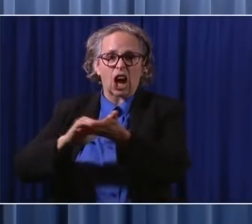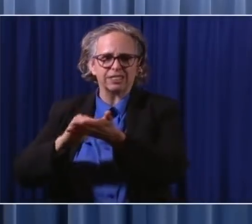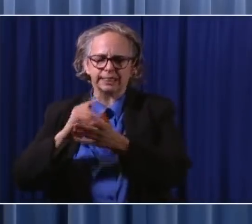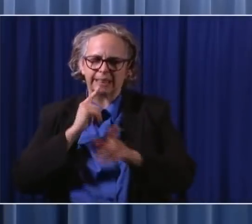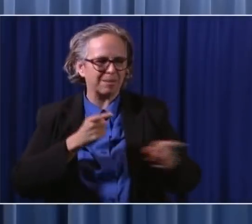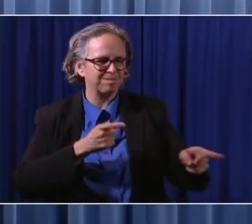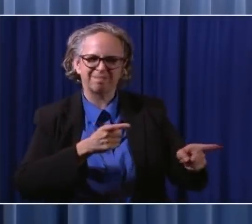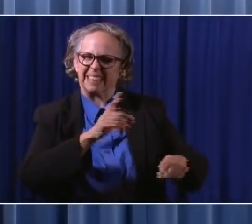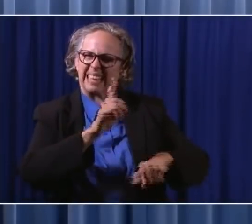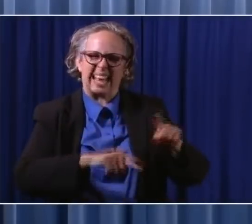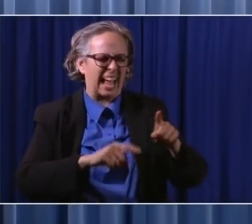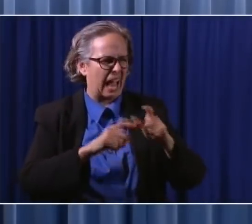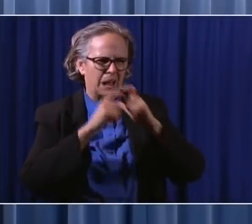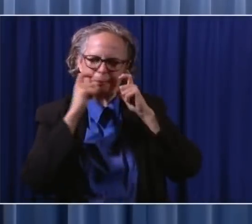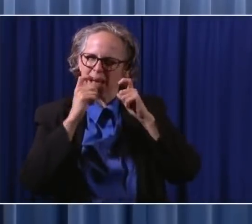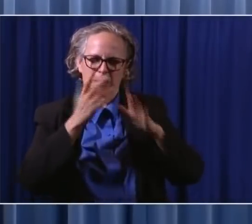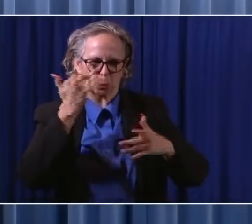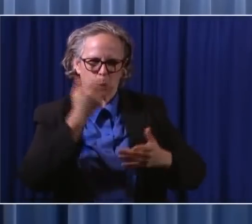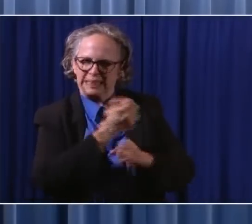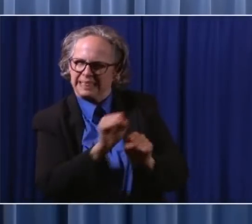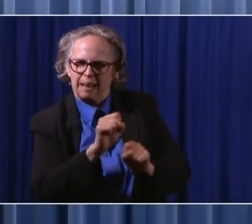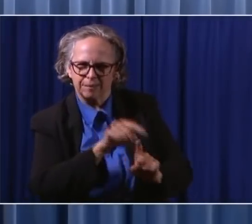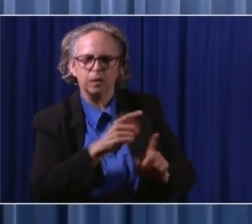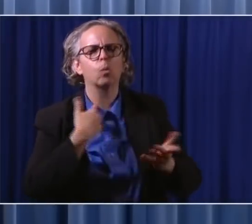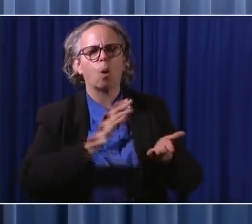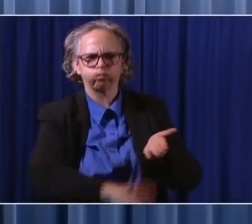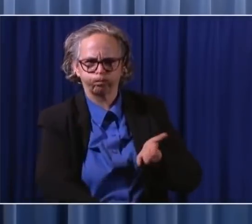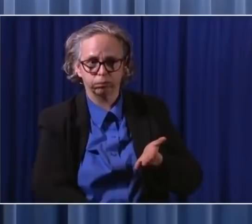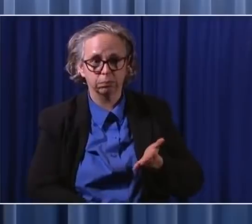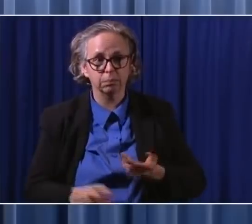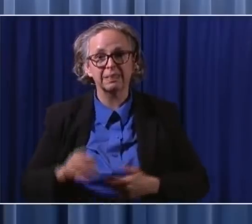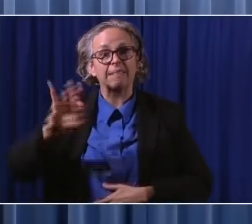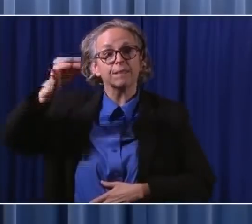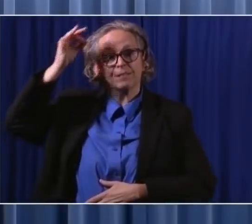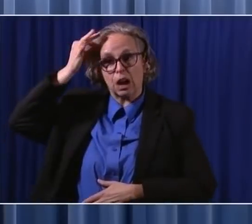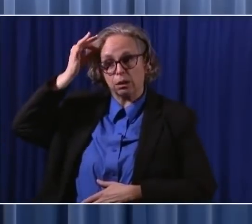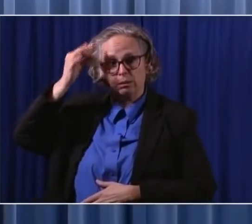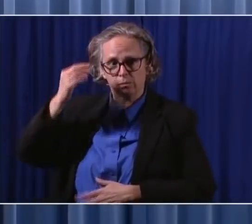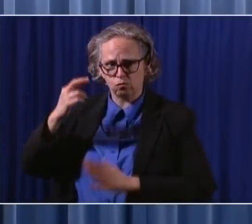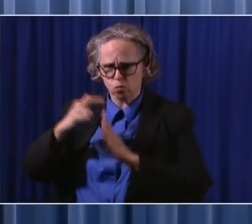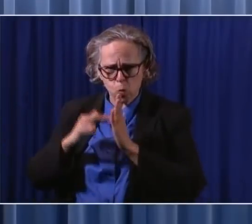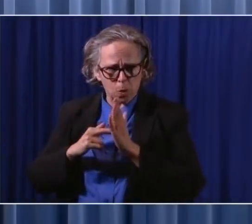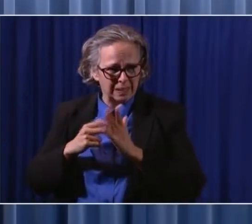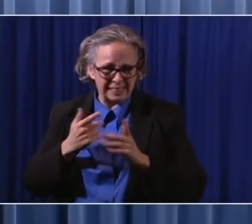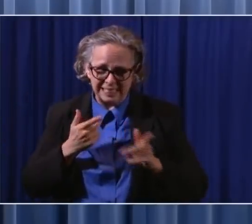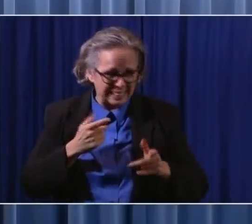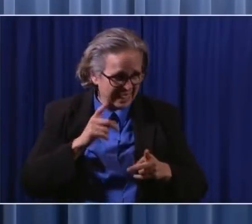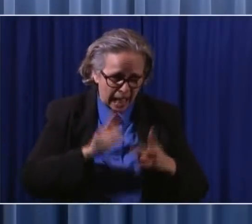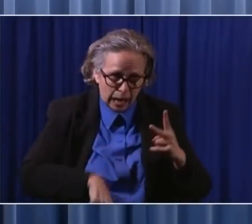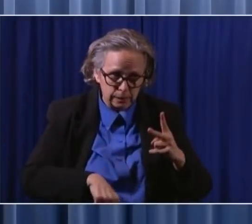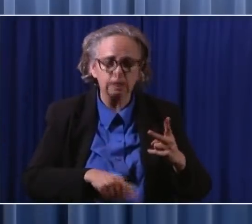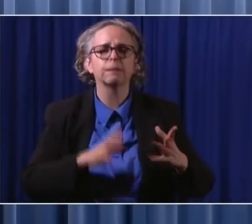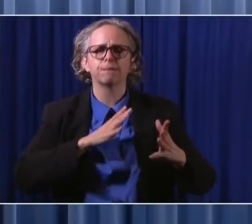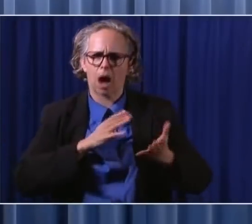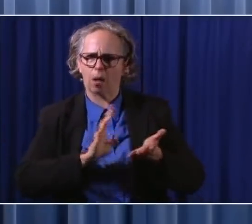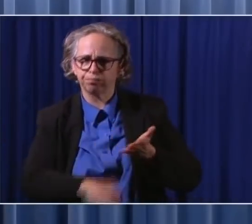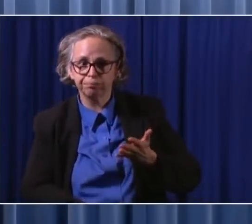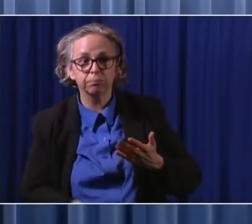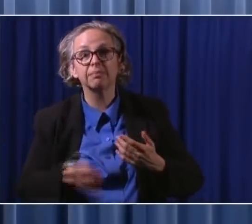THE ORDER REFLECTS THE MASK GUIDANCE THAT HAS EXISTED FOR EMPLOYEES AND BUSINESSES UNDER THE HEALTH AND SAFETY GUIDELINES, WHICH WAS NOT REQUIRE A PERSON TO WEAR A MASK IF THE PHYSICIAN JUST ADVISES